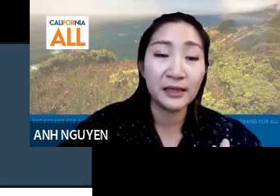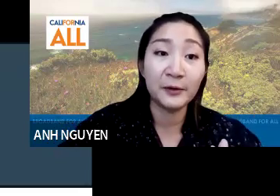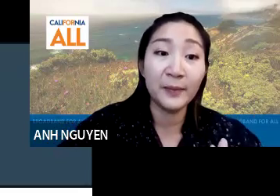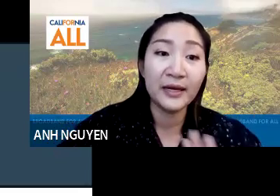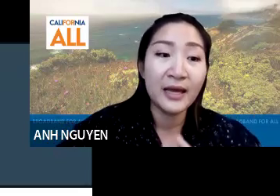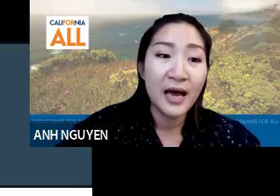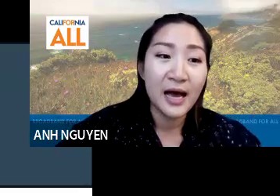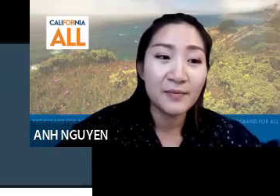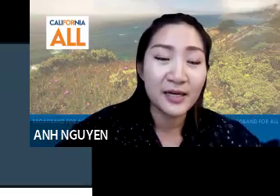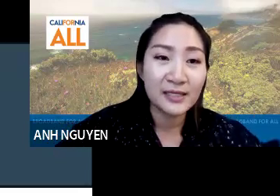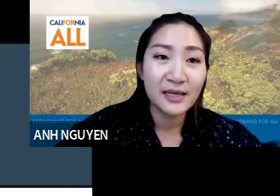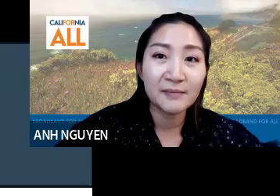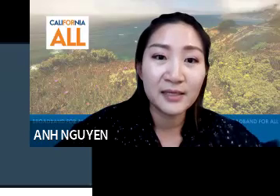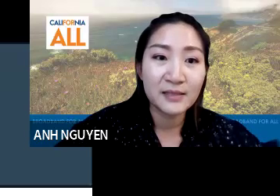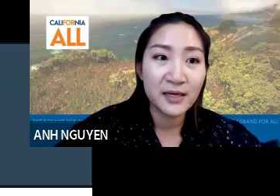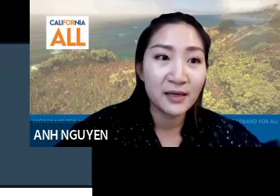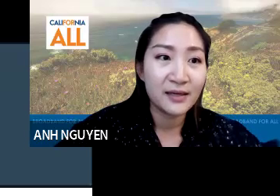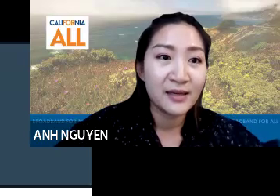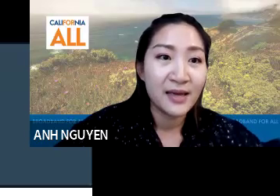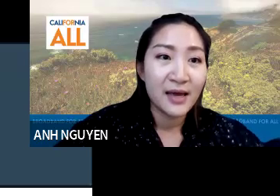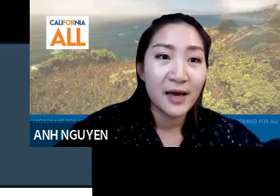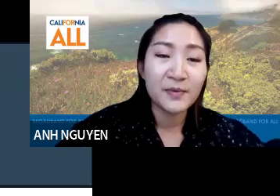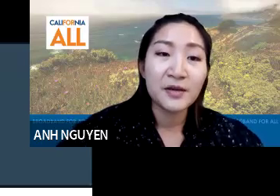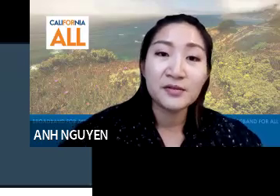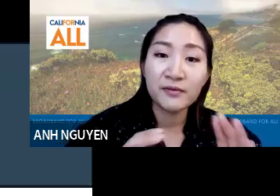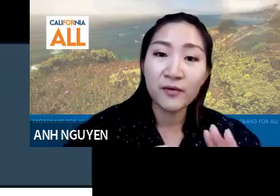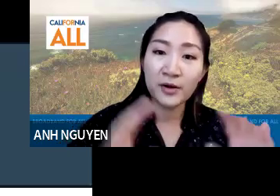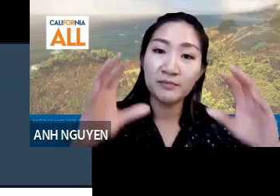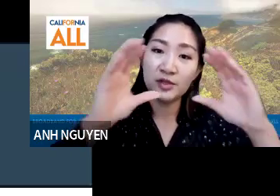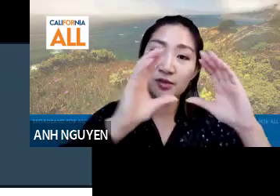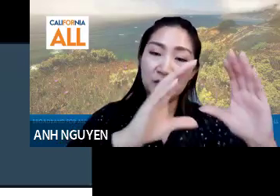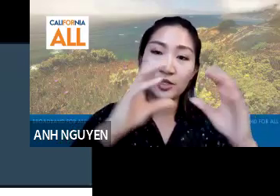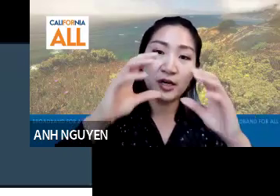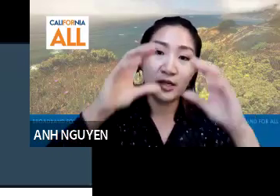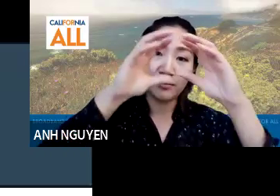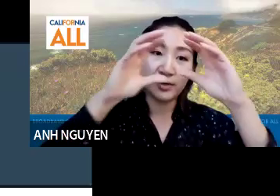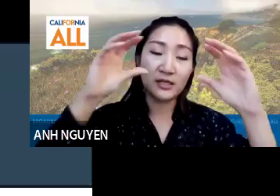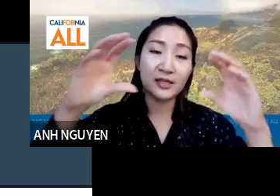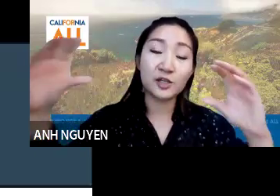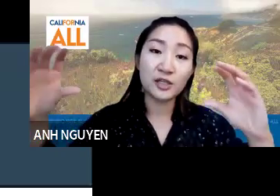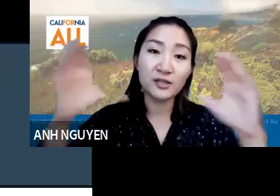in a little bit. Next slide, please, Amanda. Here's our form, just screenshot in 3 sections,